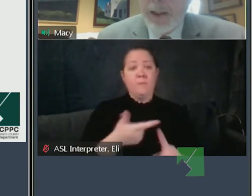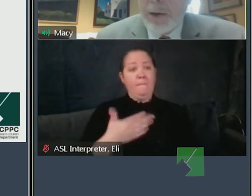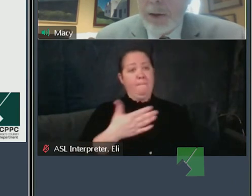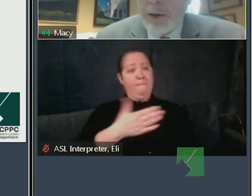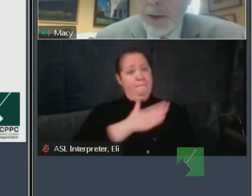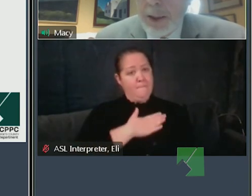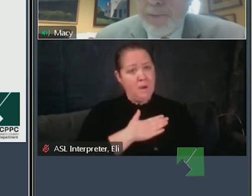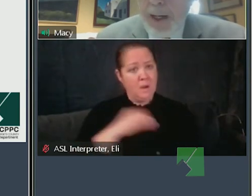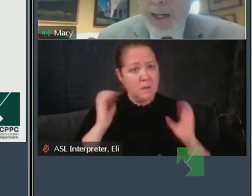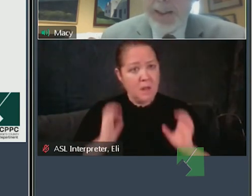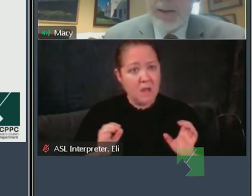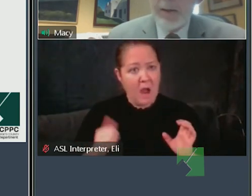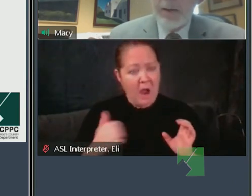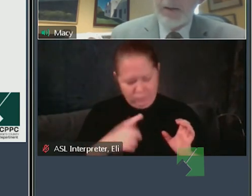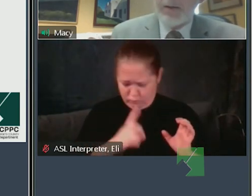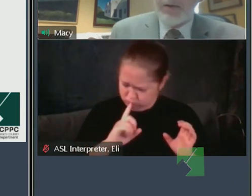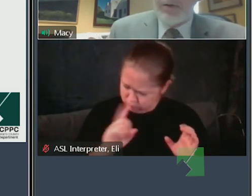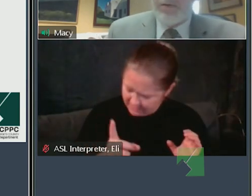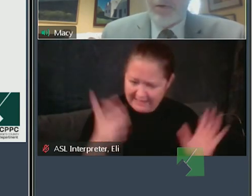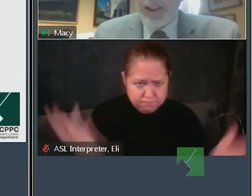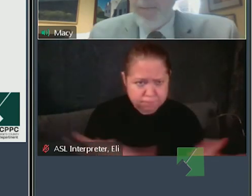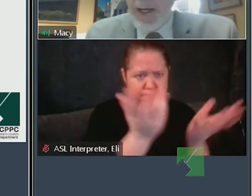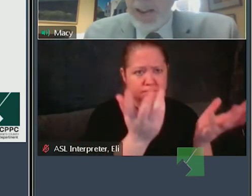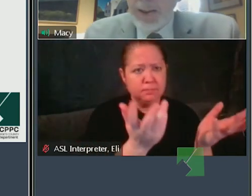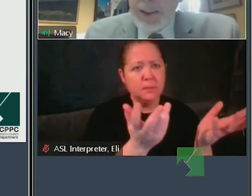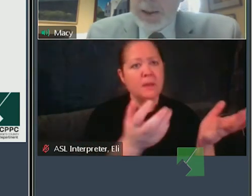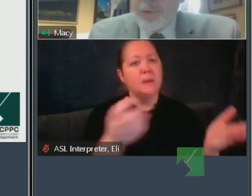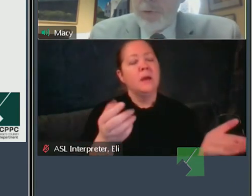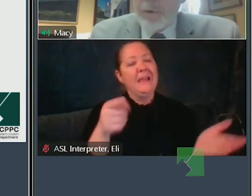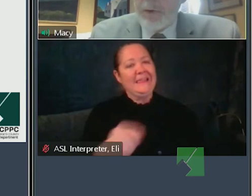I heard this body to recommend this approval and instruct